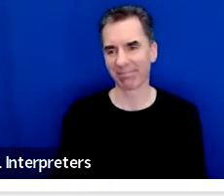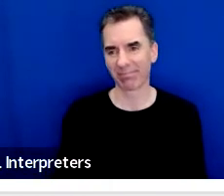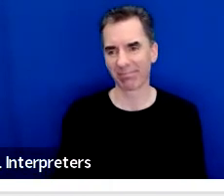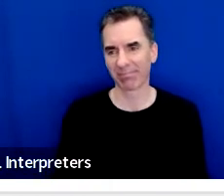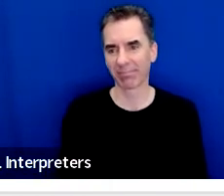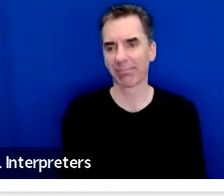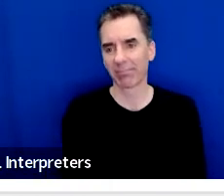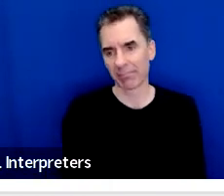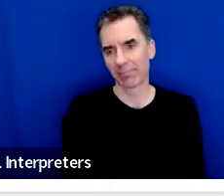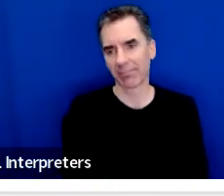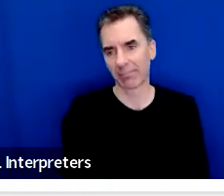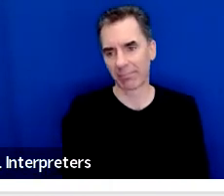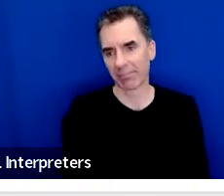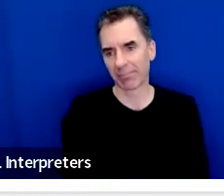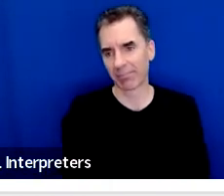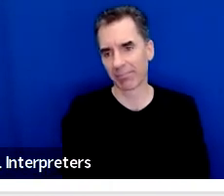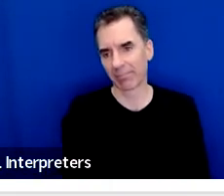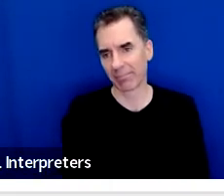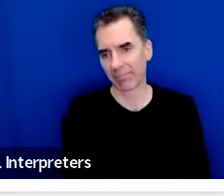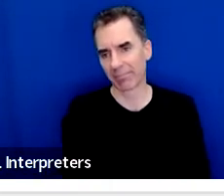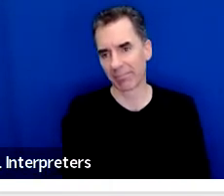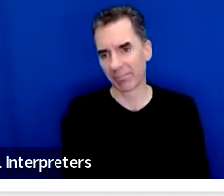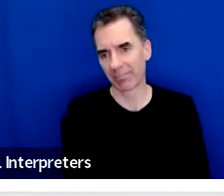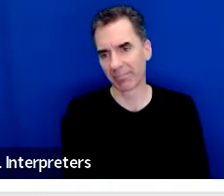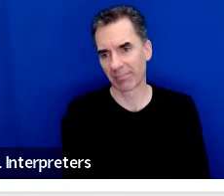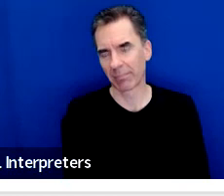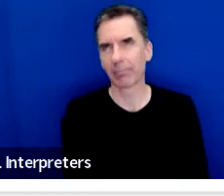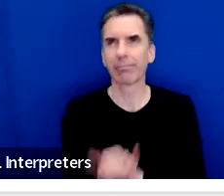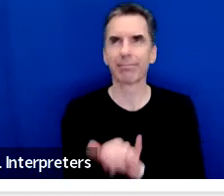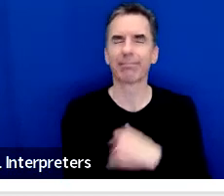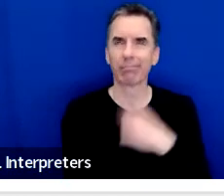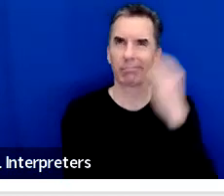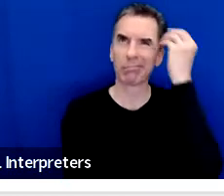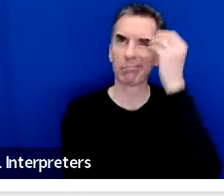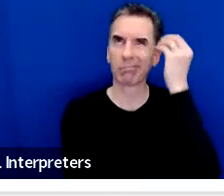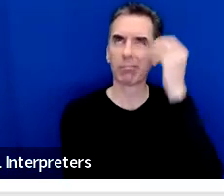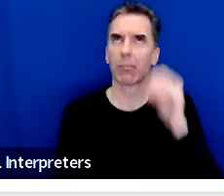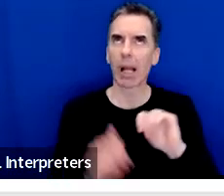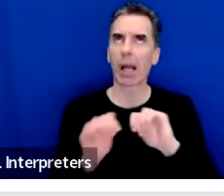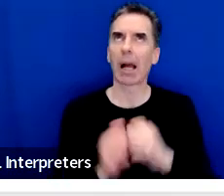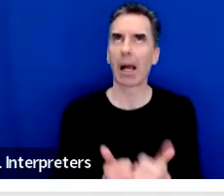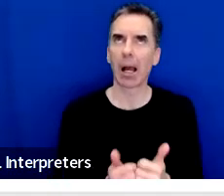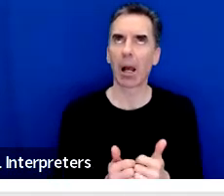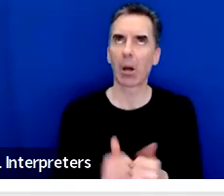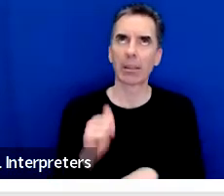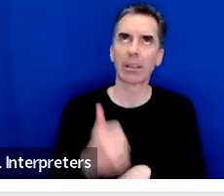So I'm trying to think through of how it would work, but I do know you are able to.